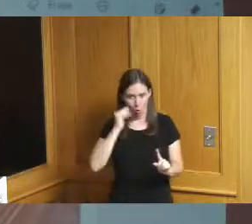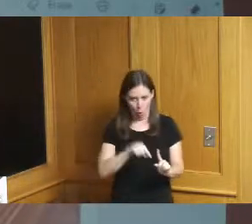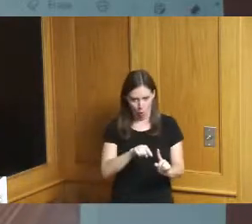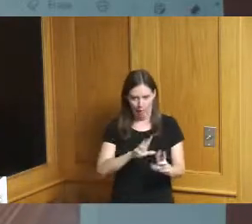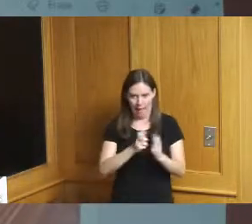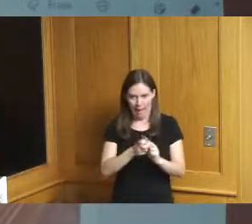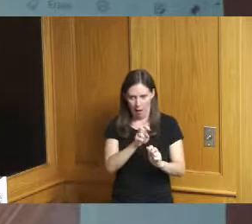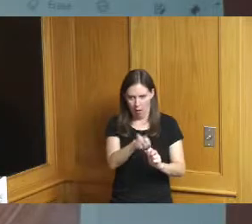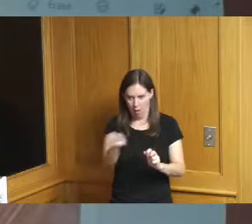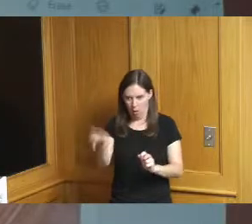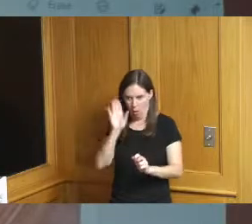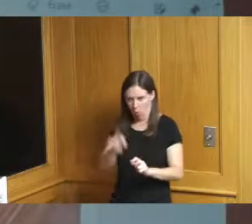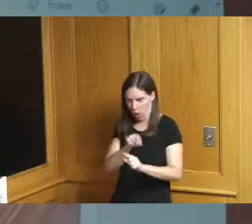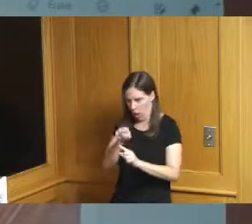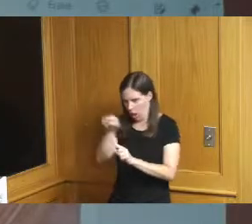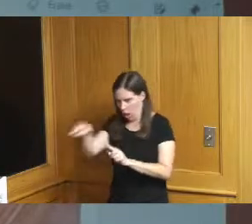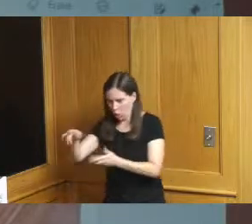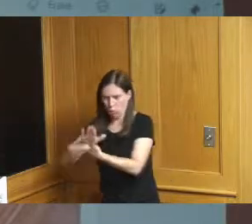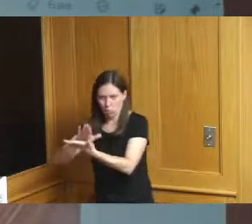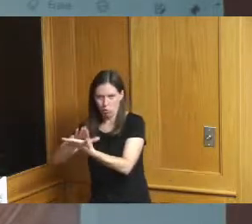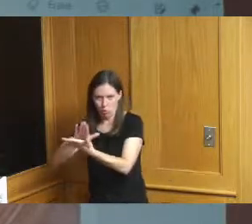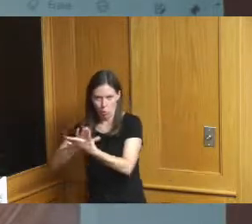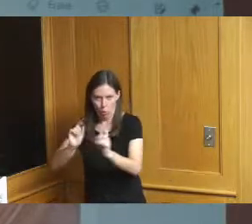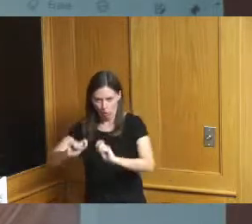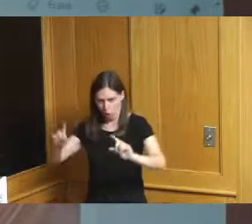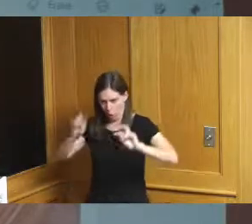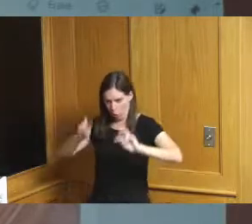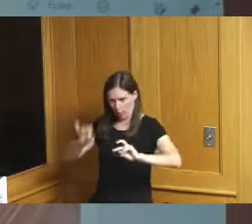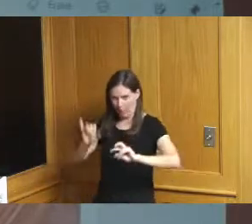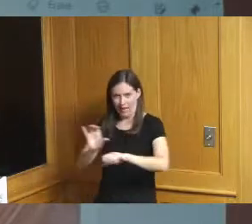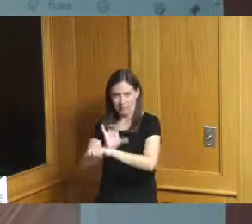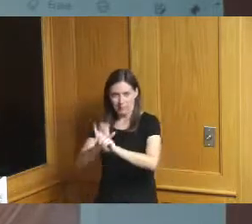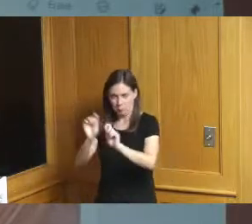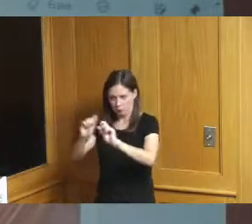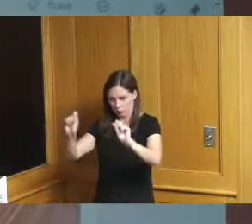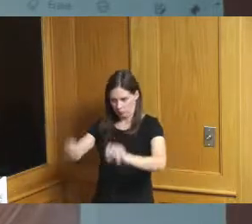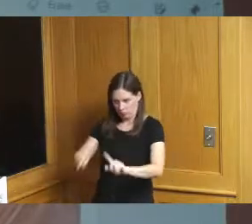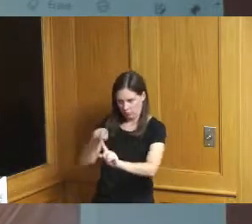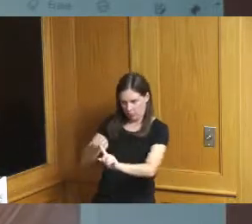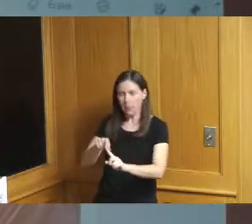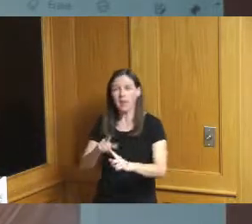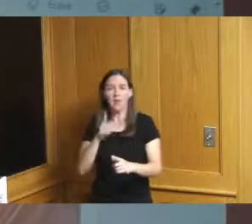and in order to to correctly plan that trip from home to school you have to change the